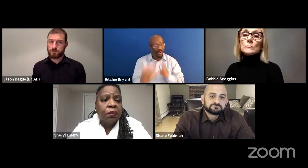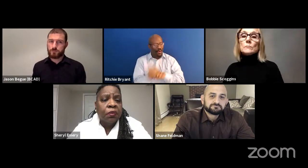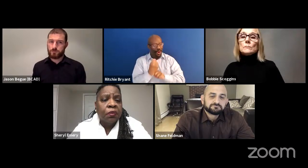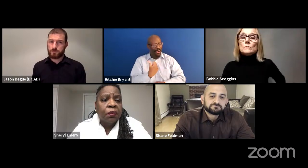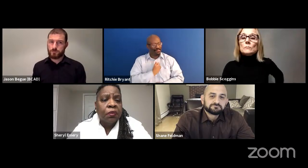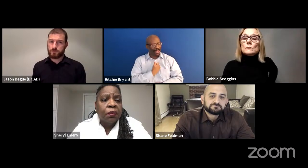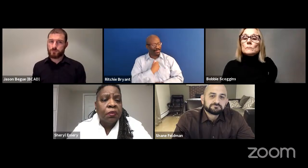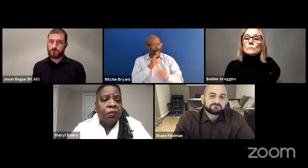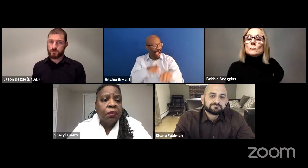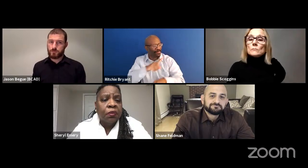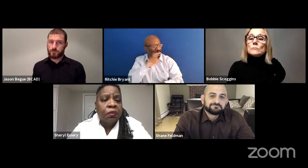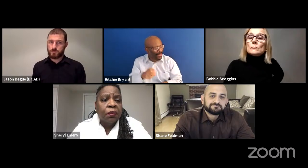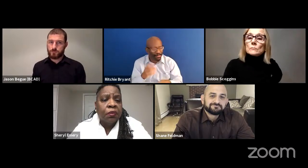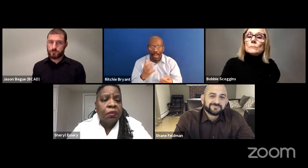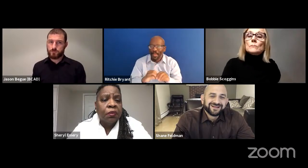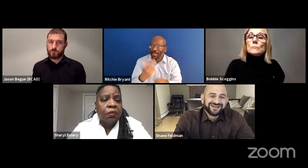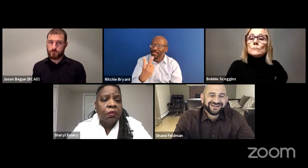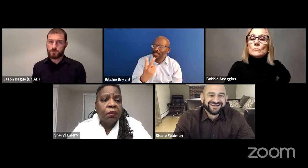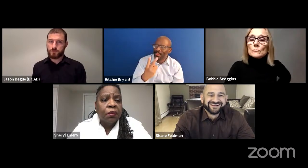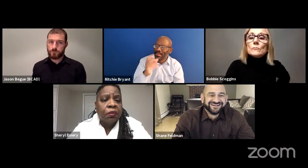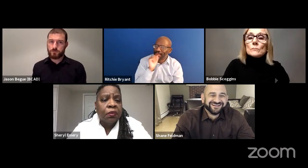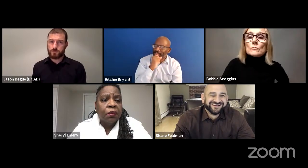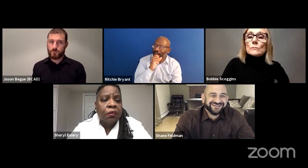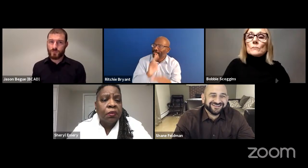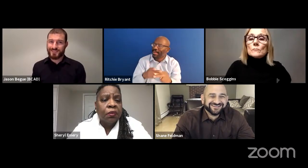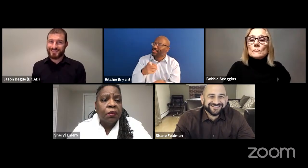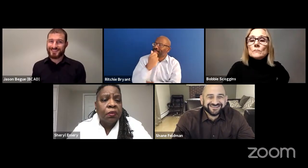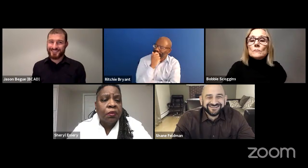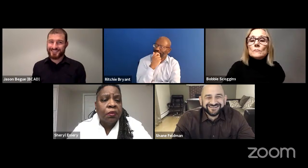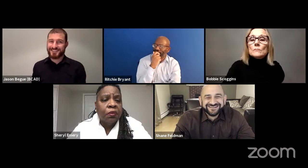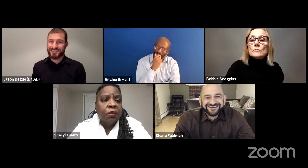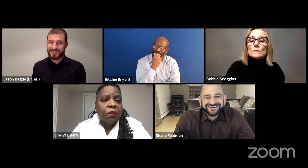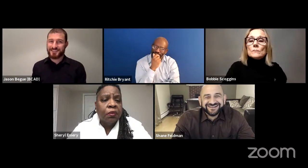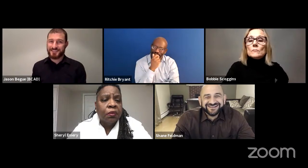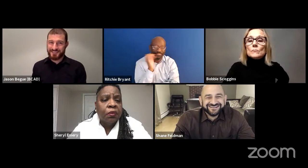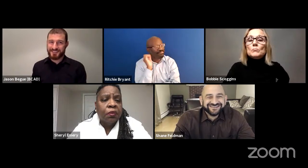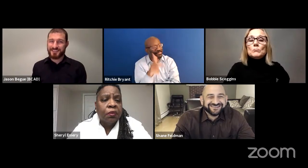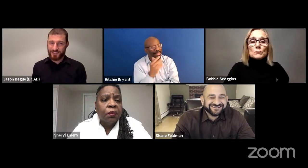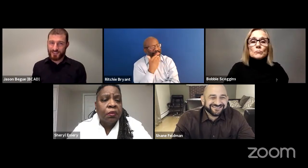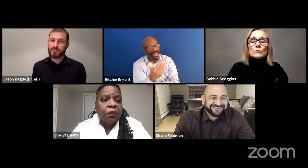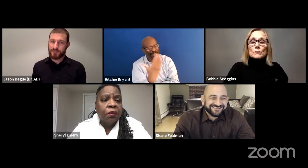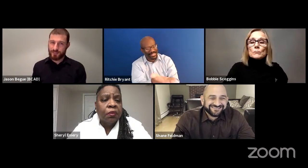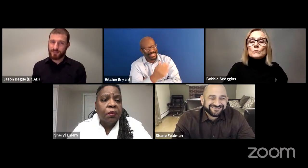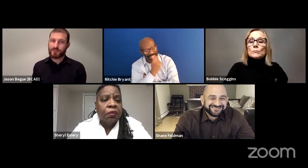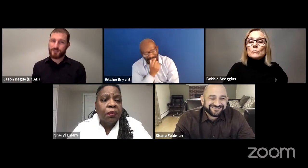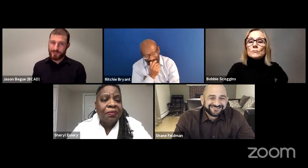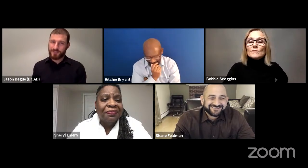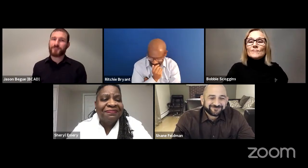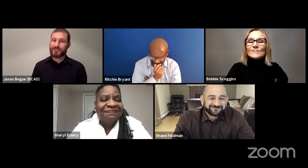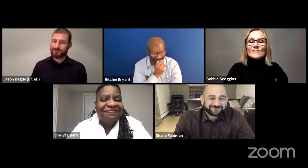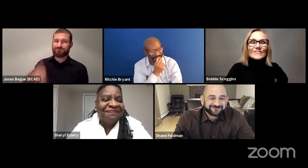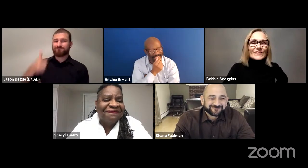changes to said legislation. In all honesty, I'm, again, thinking out loud here, but I